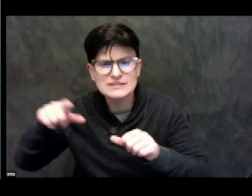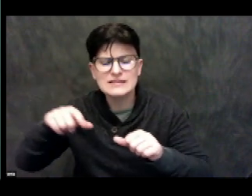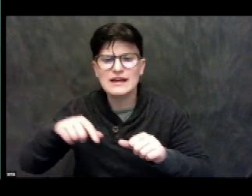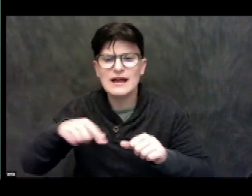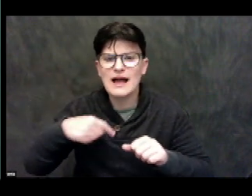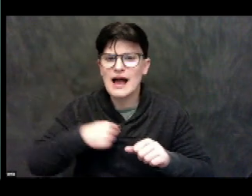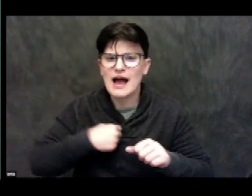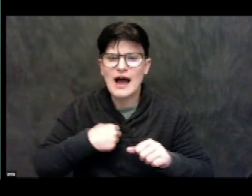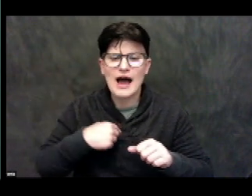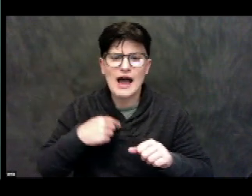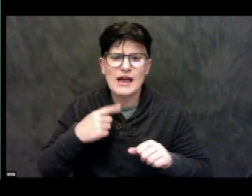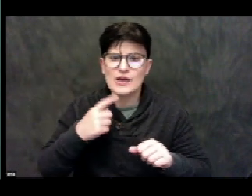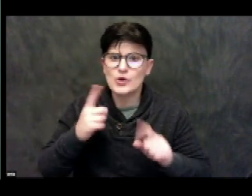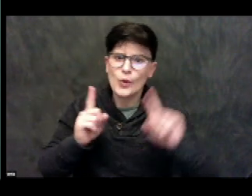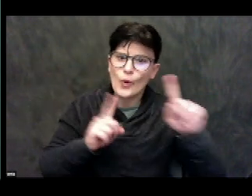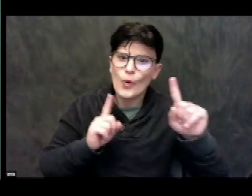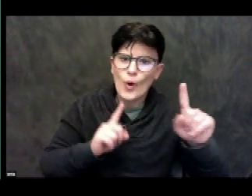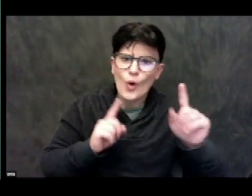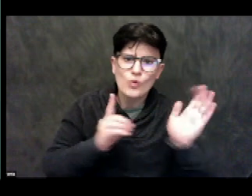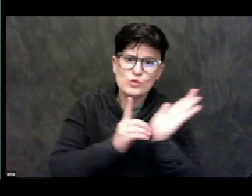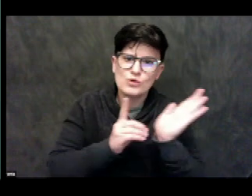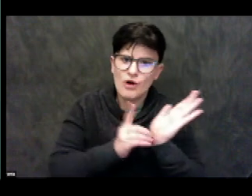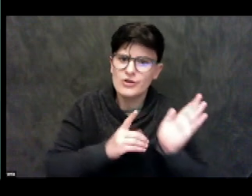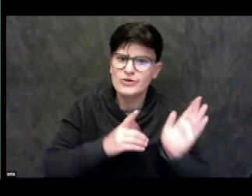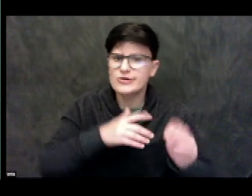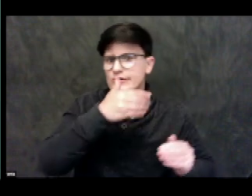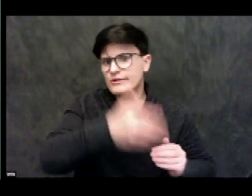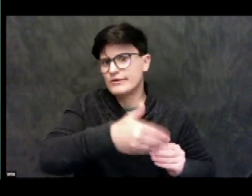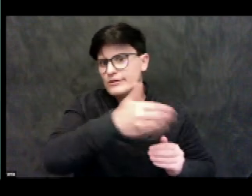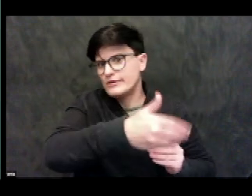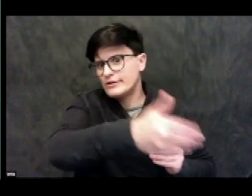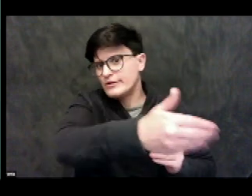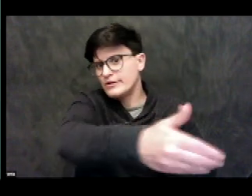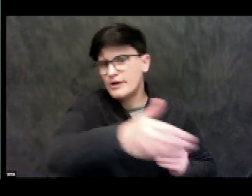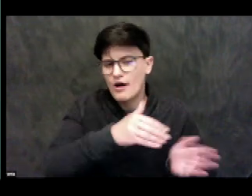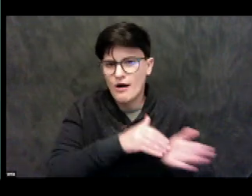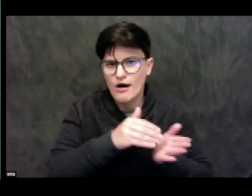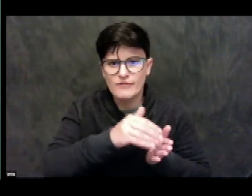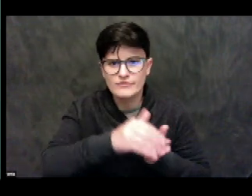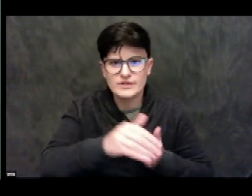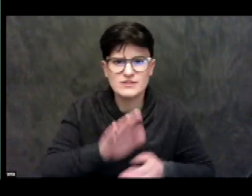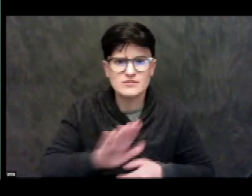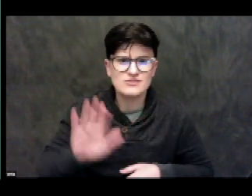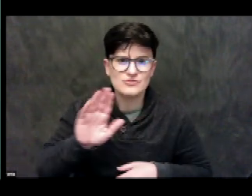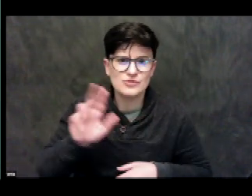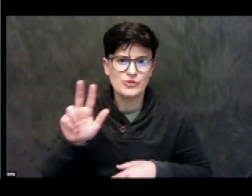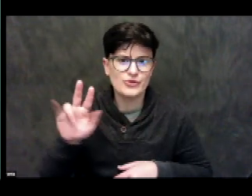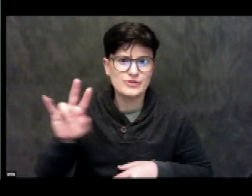I was going to the doctors pretty frequently around the 37 week mark because they were constantly